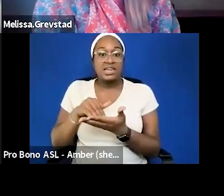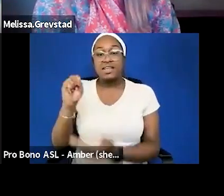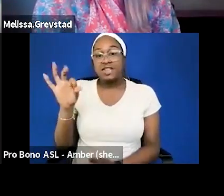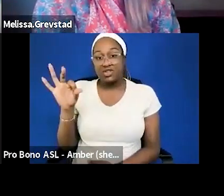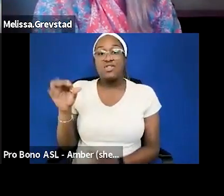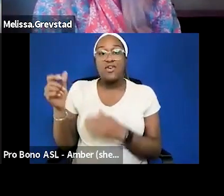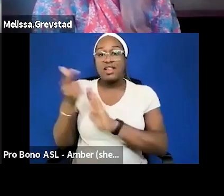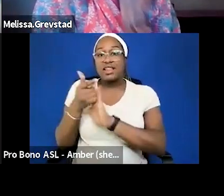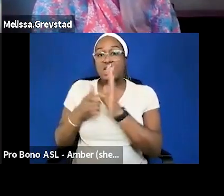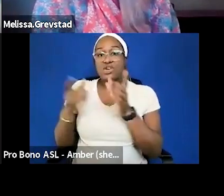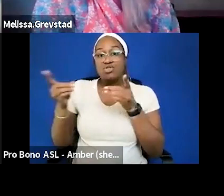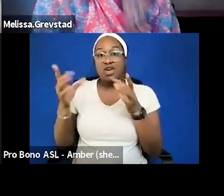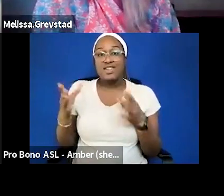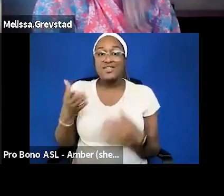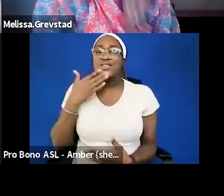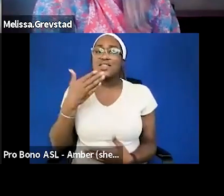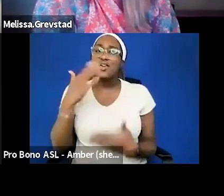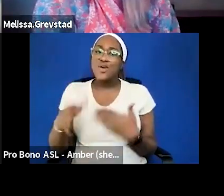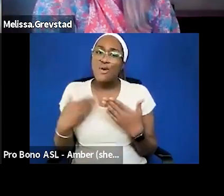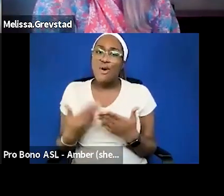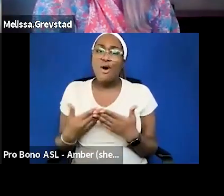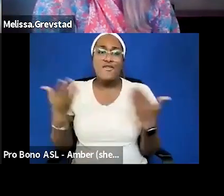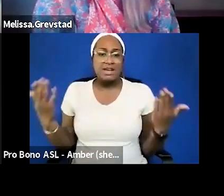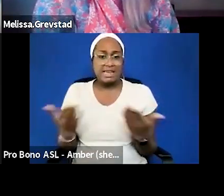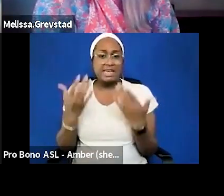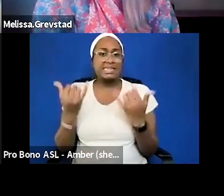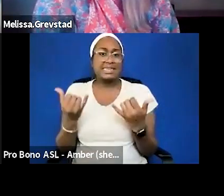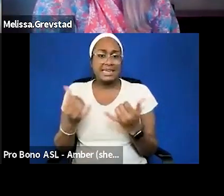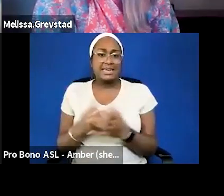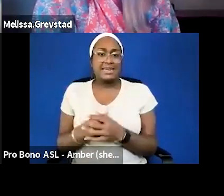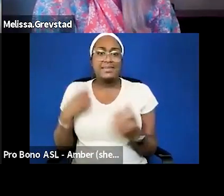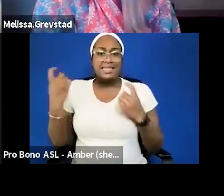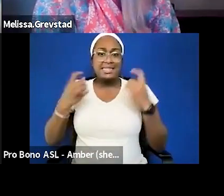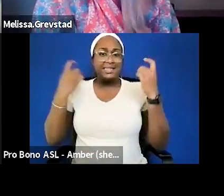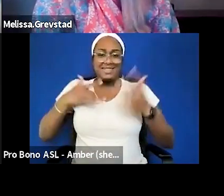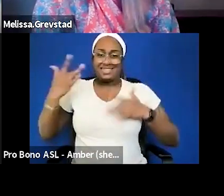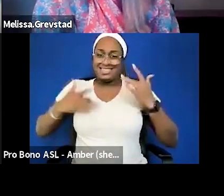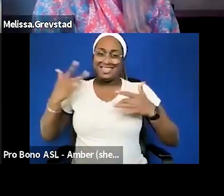So thank you all for being here today, and I am excited for our conversation with Dove.